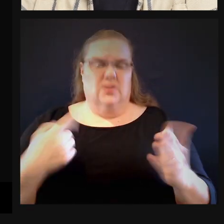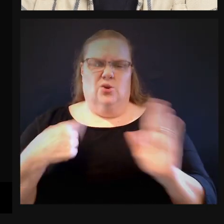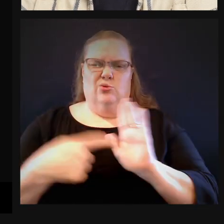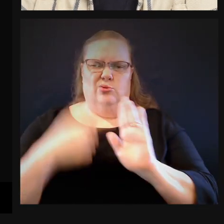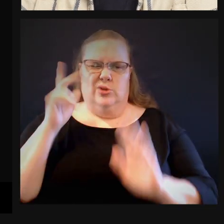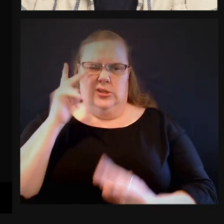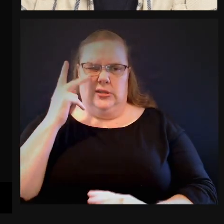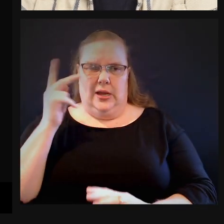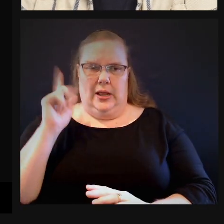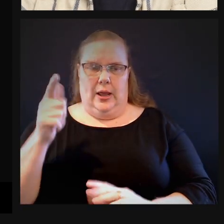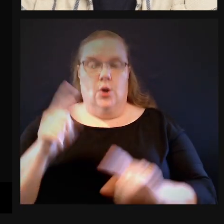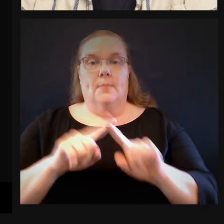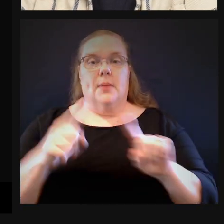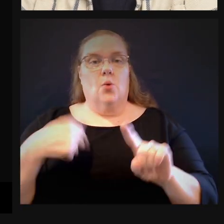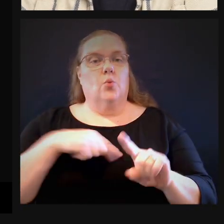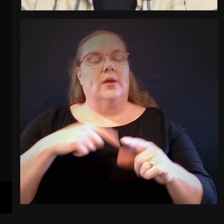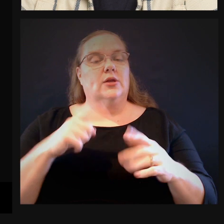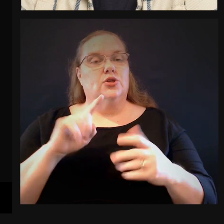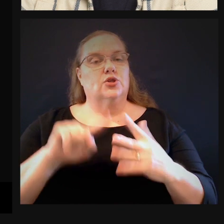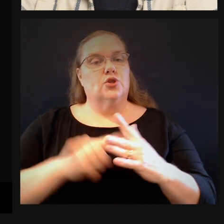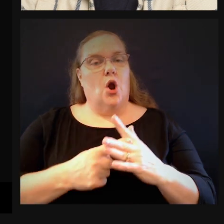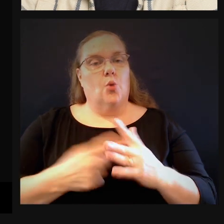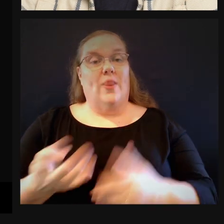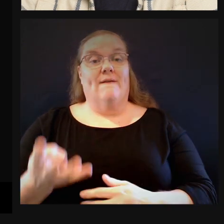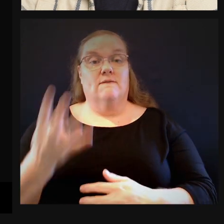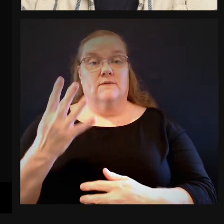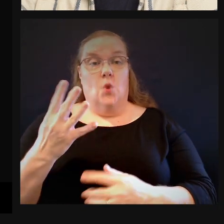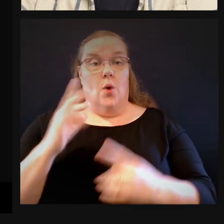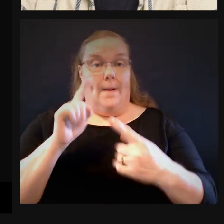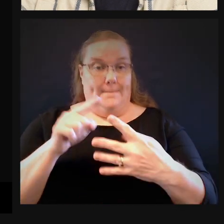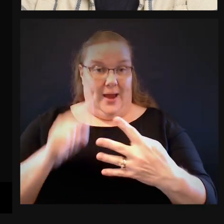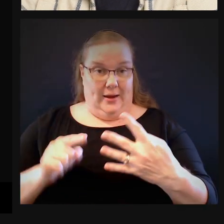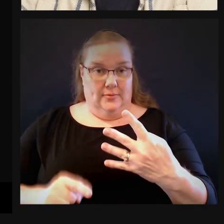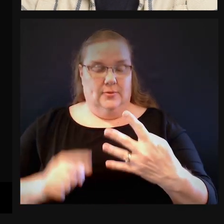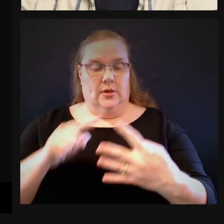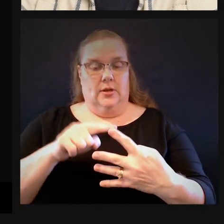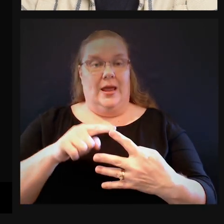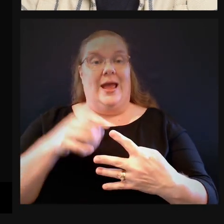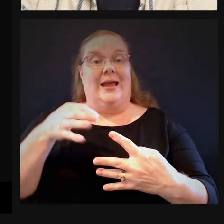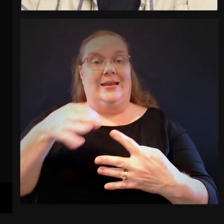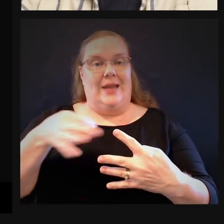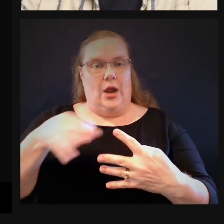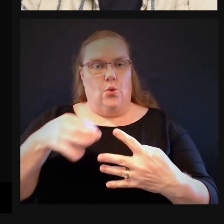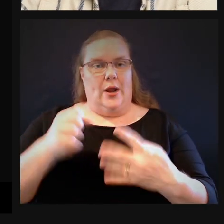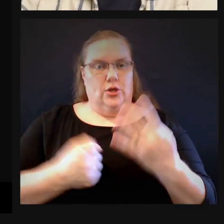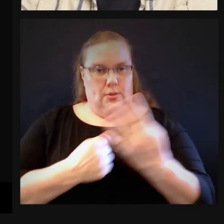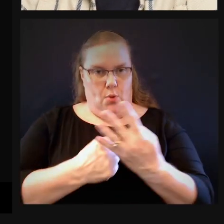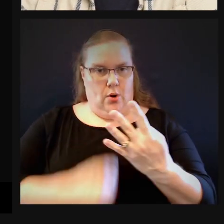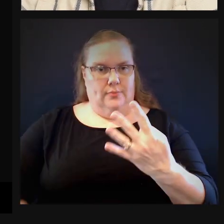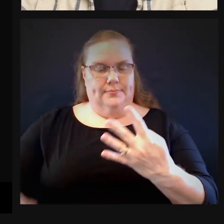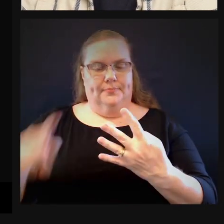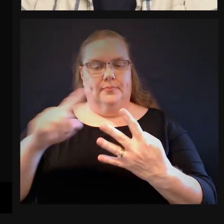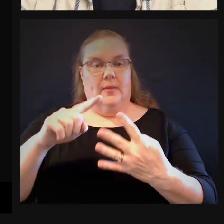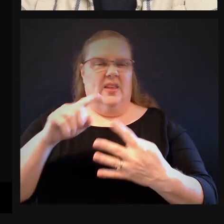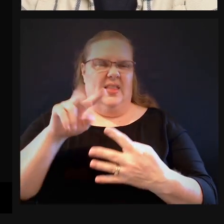We decided to start with four main feature areas. Narrator Support, which is the built-in screen reader for Windows,